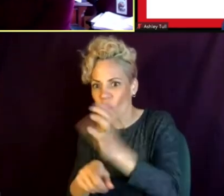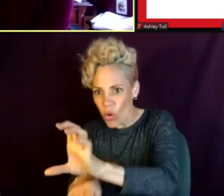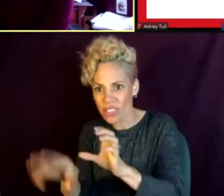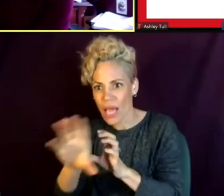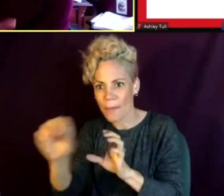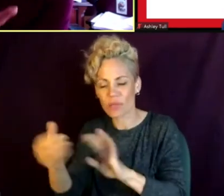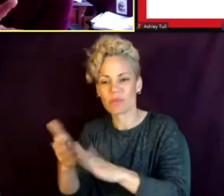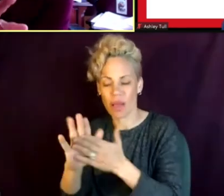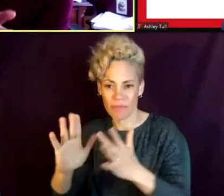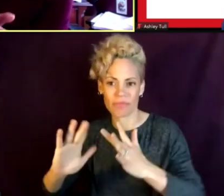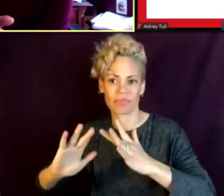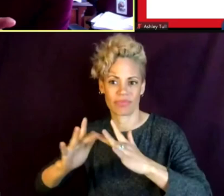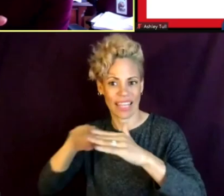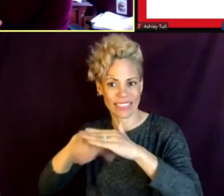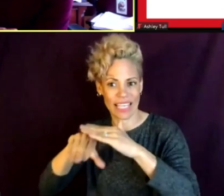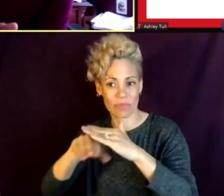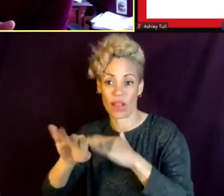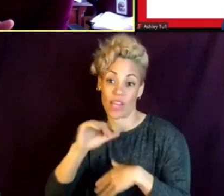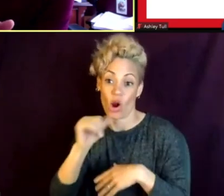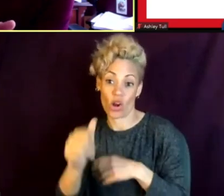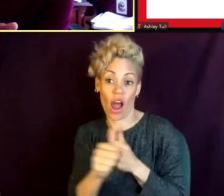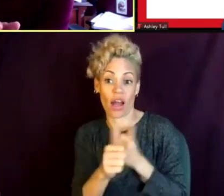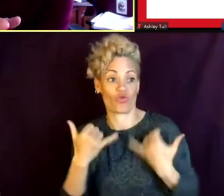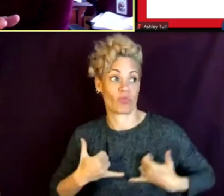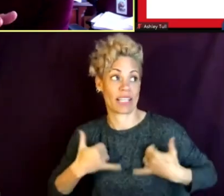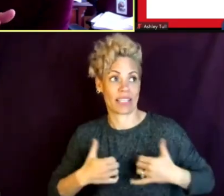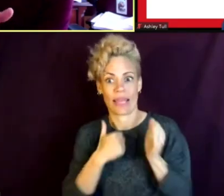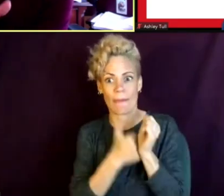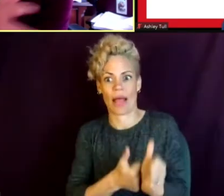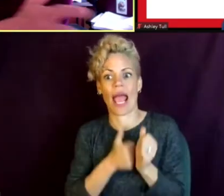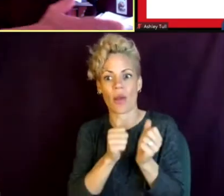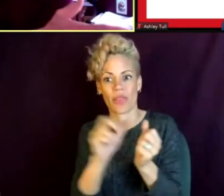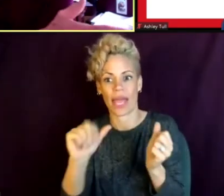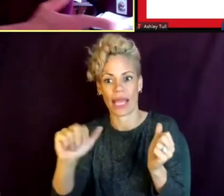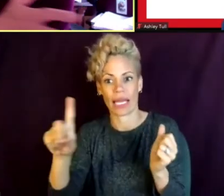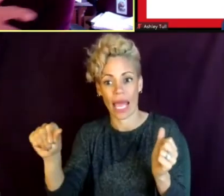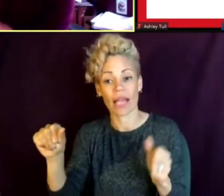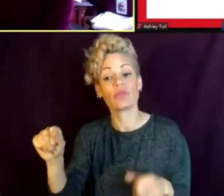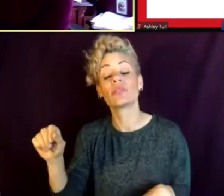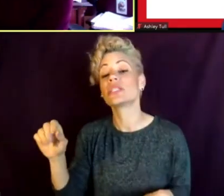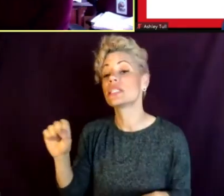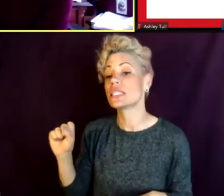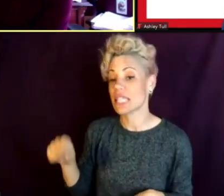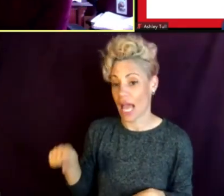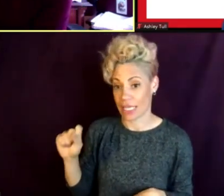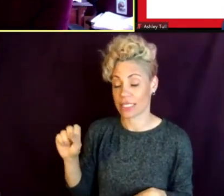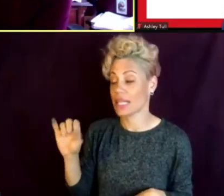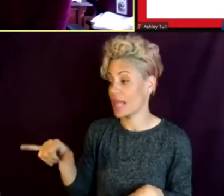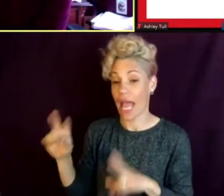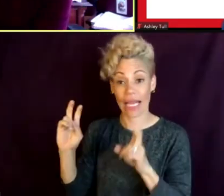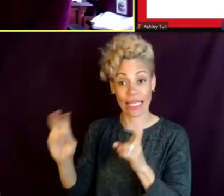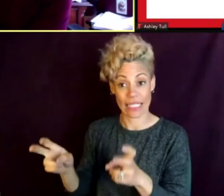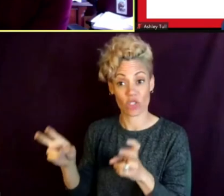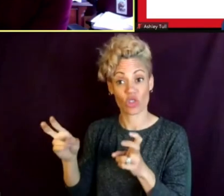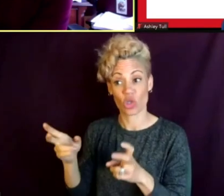So my advice is that, yes, that was an issue that was questionable